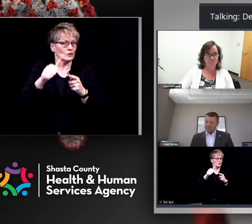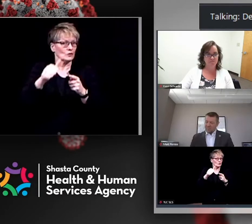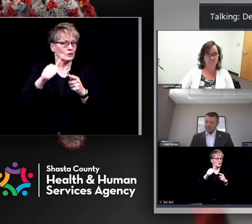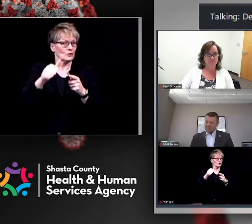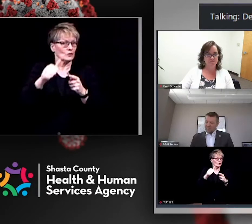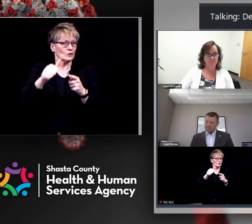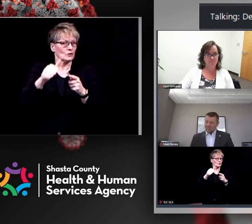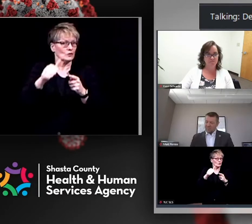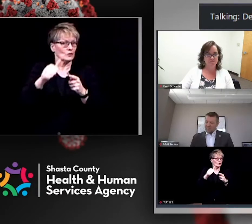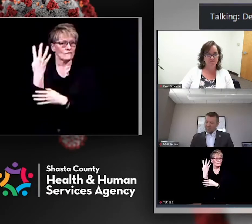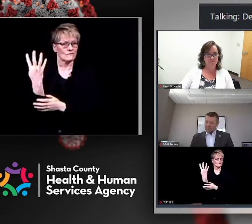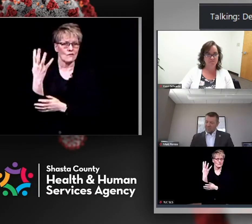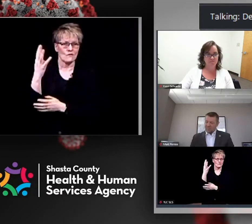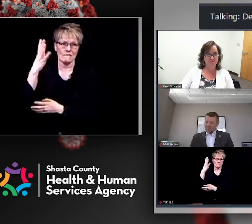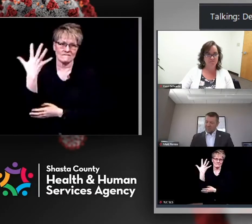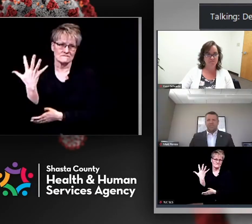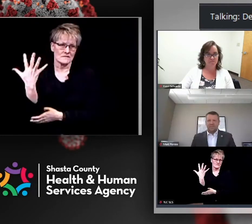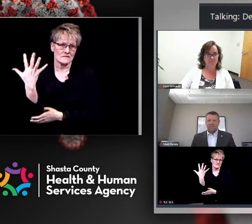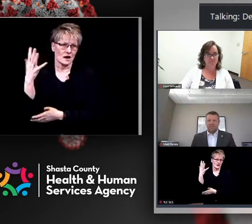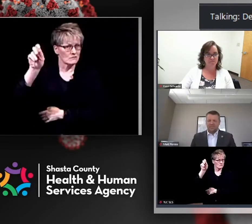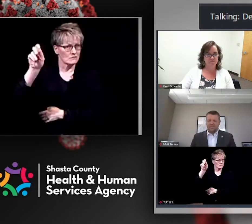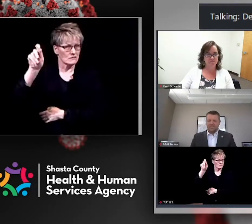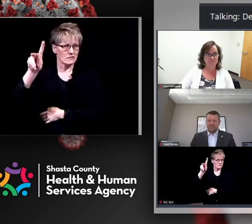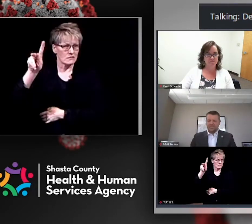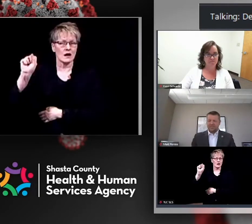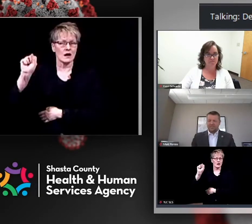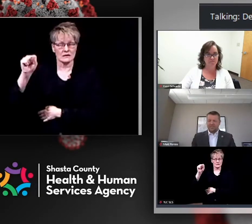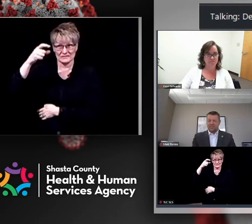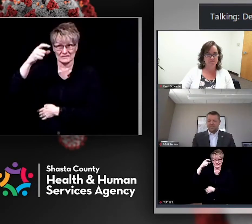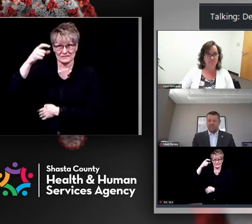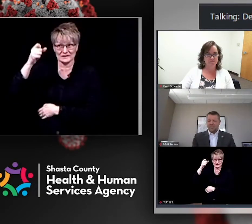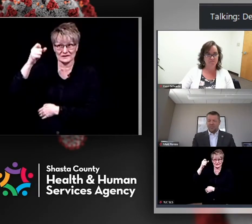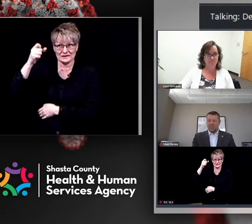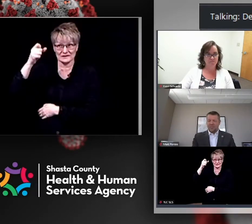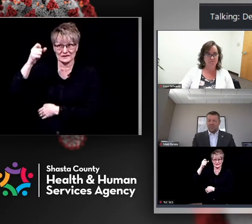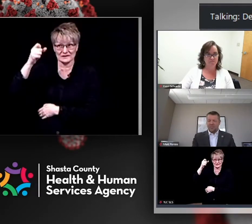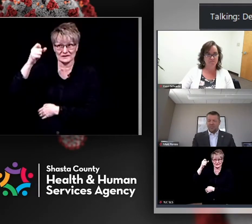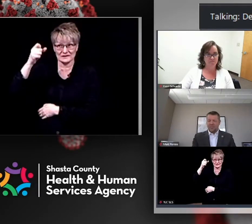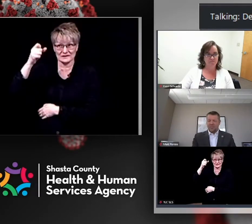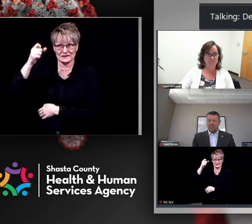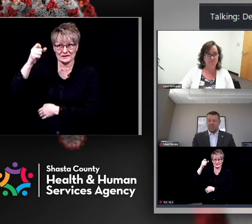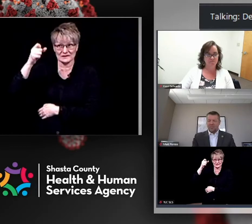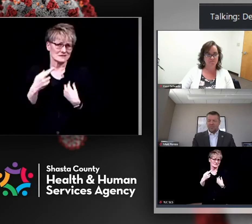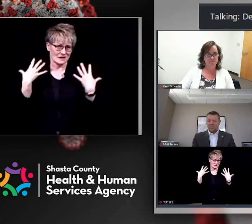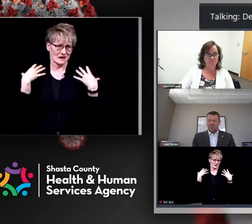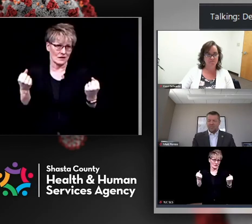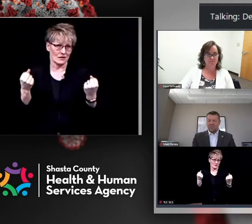risk, in general. So, but we got the vaccine out and people were very thankful and respectful and